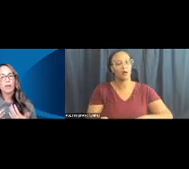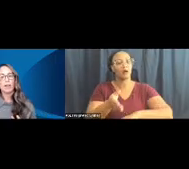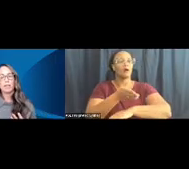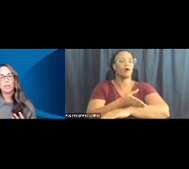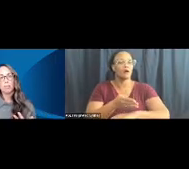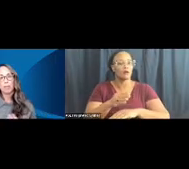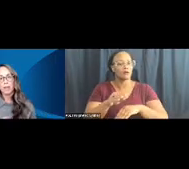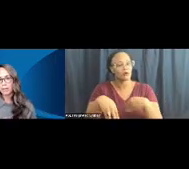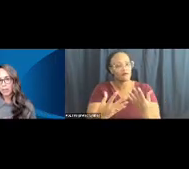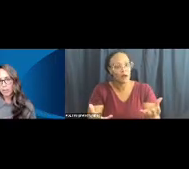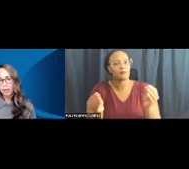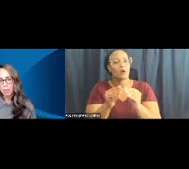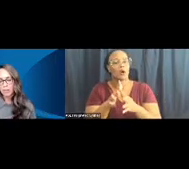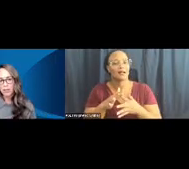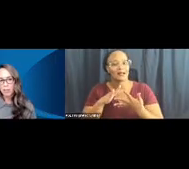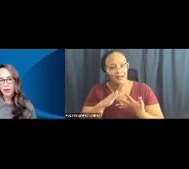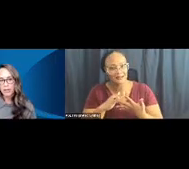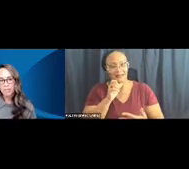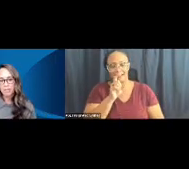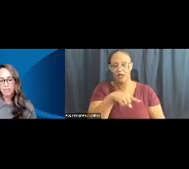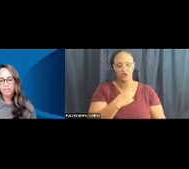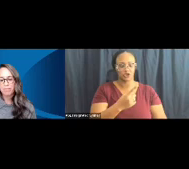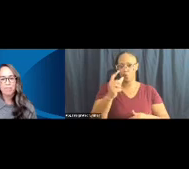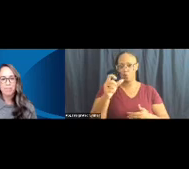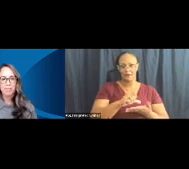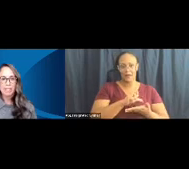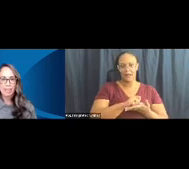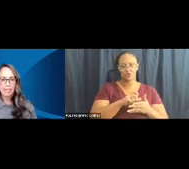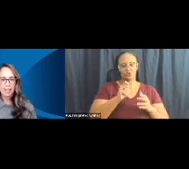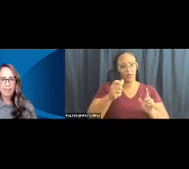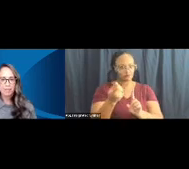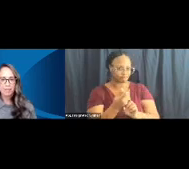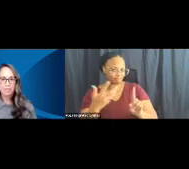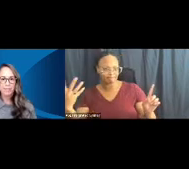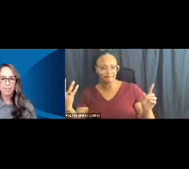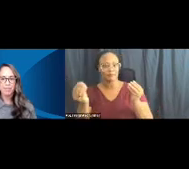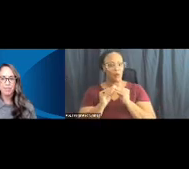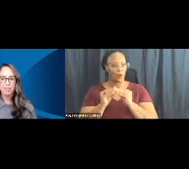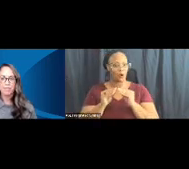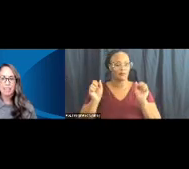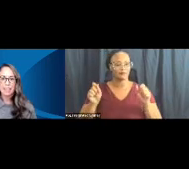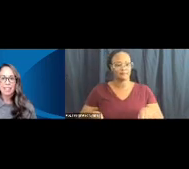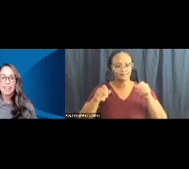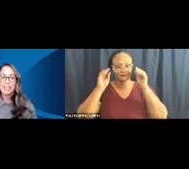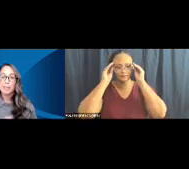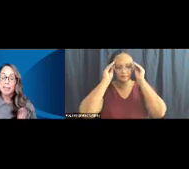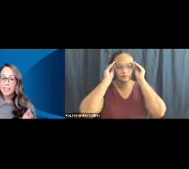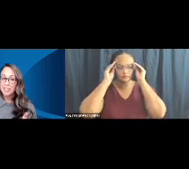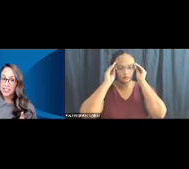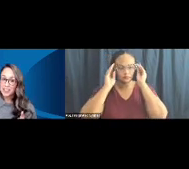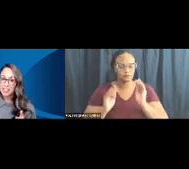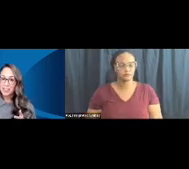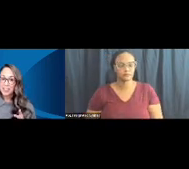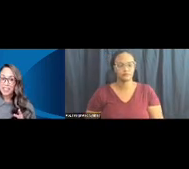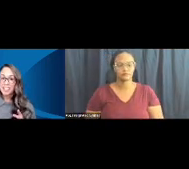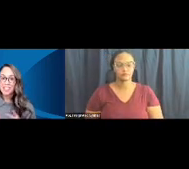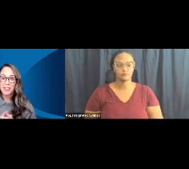more context beyond just the one page summary. Next slide. Speaking of additional resources,